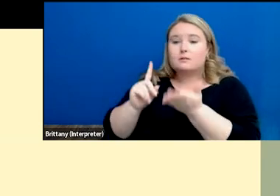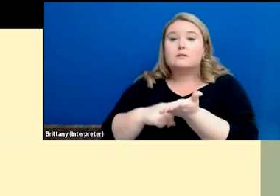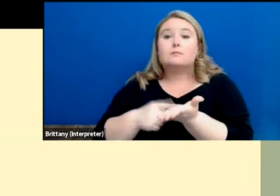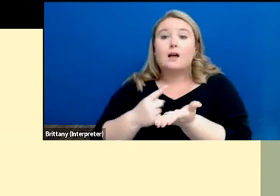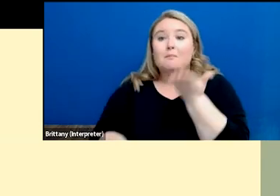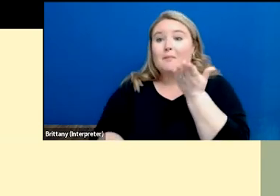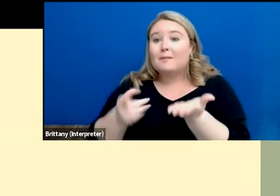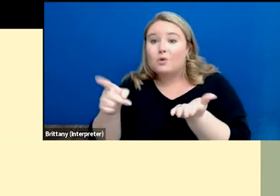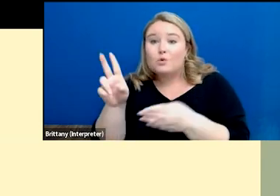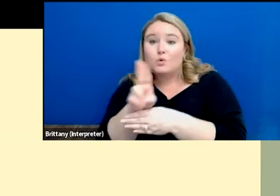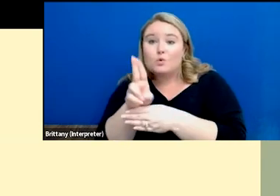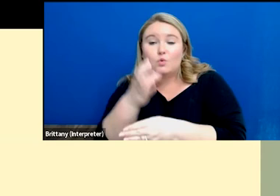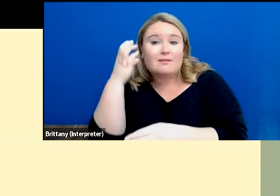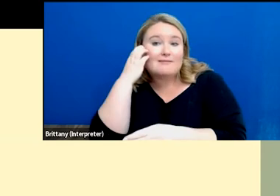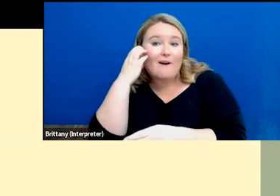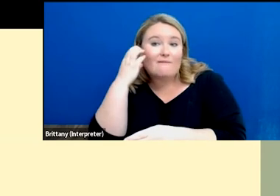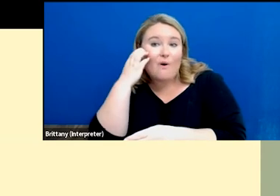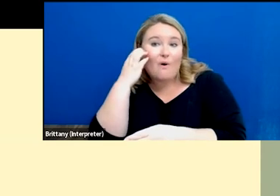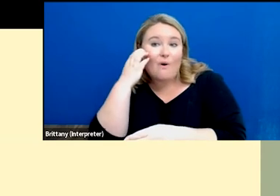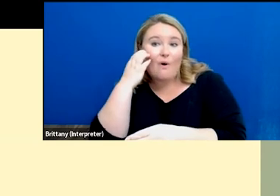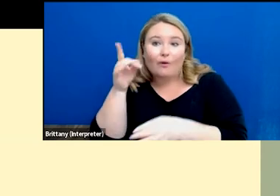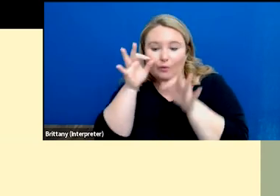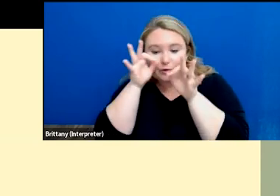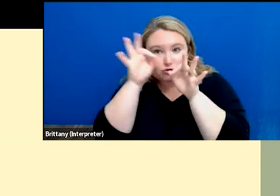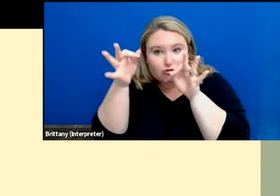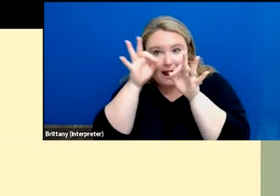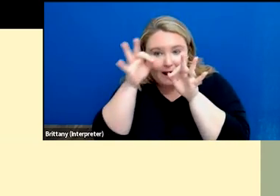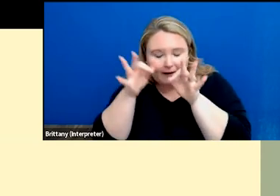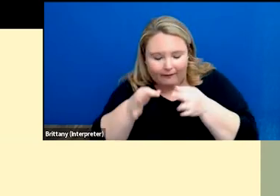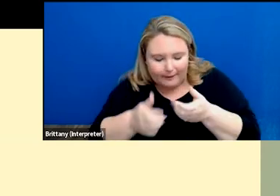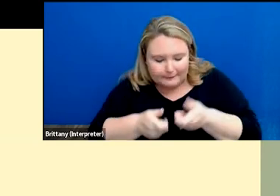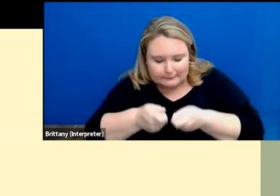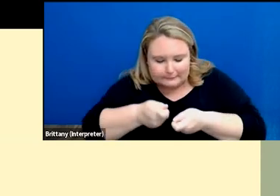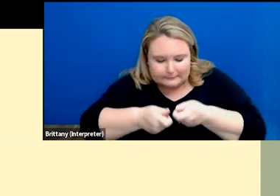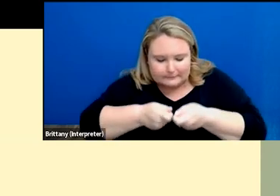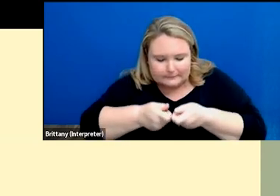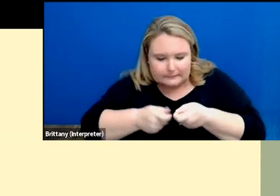You're not paying attention. We're so distracted, having the input in different forms,